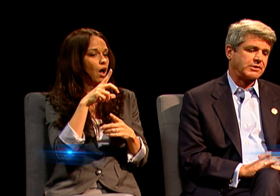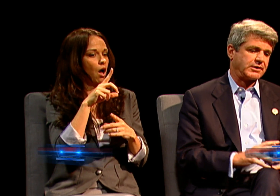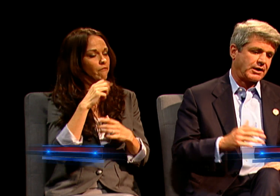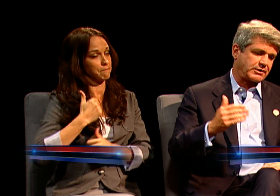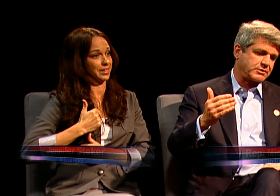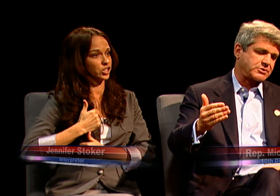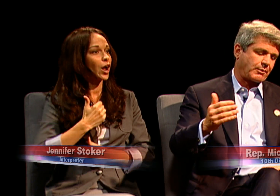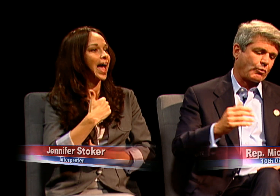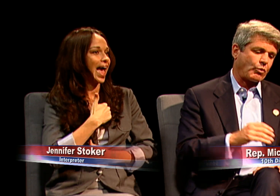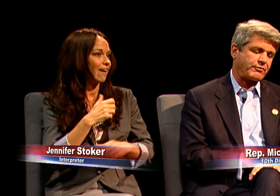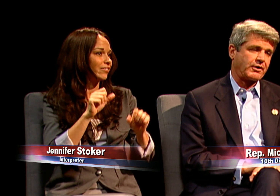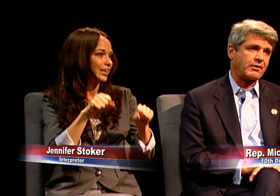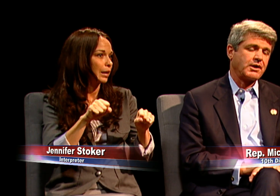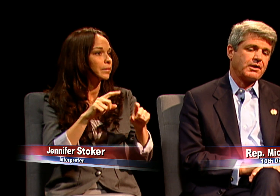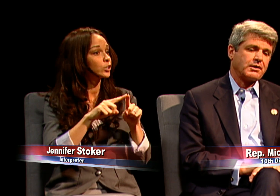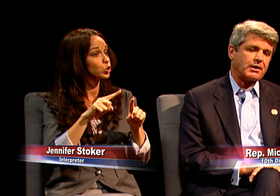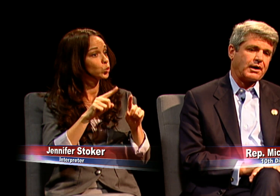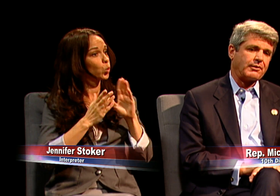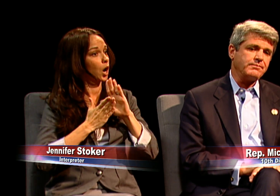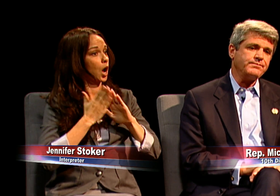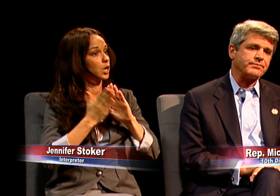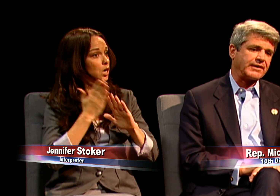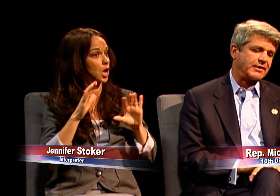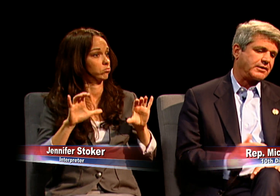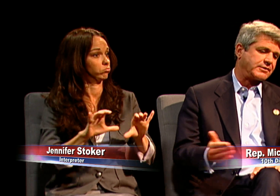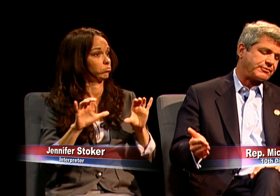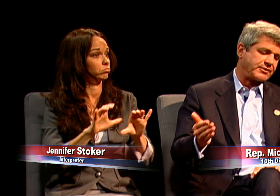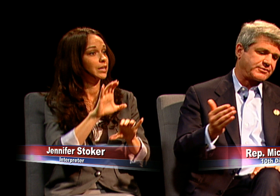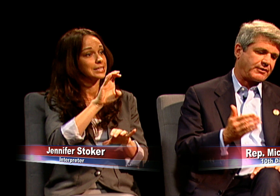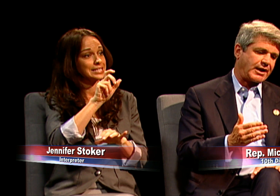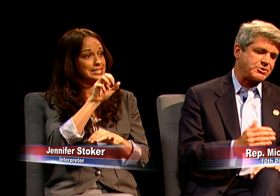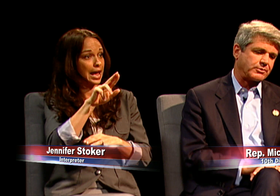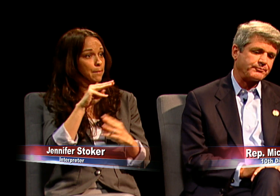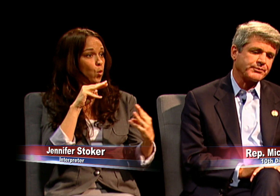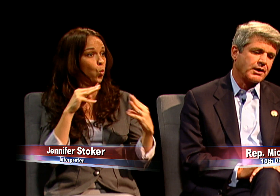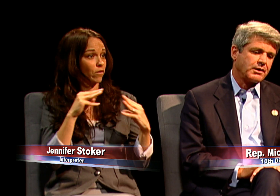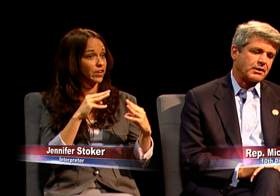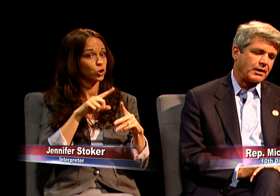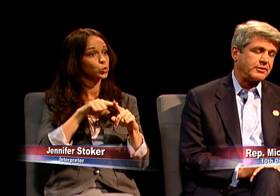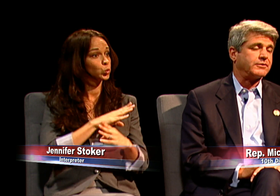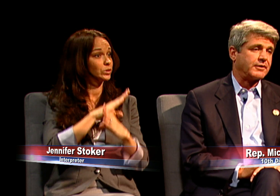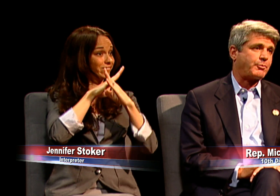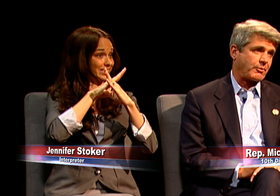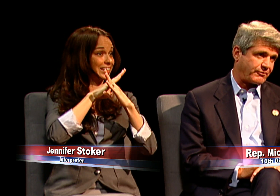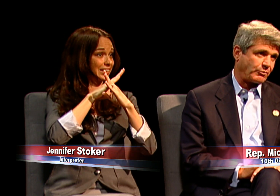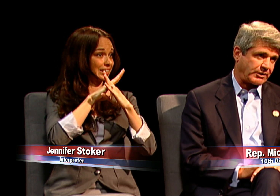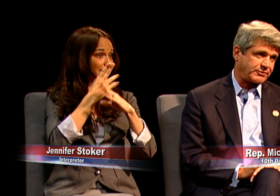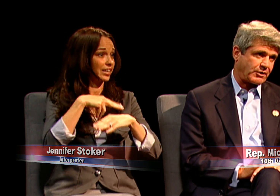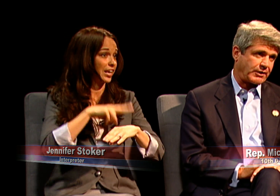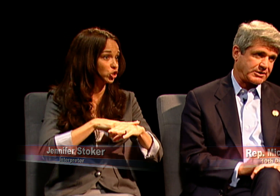TO CONDUCT CYBER WARFARE. AND, THEN, IN DEFENSE OF THE NATION, THE DEPARTMENT OF HOMELAND SECURITY